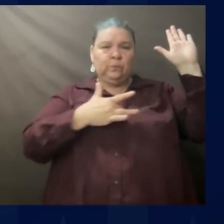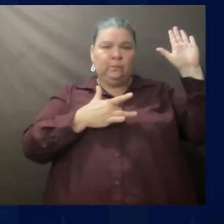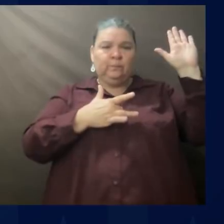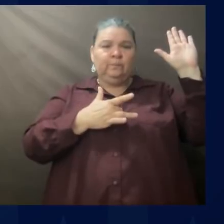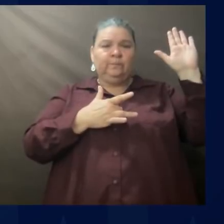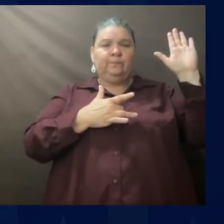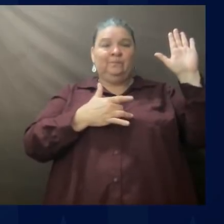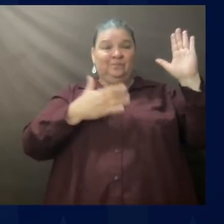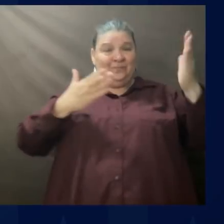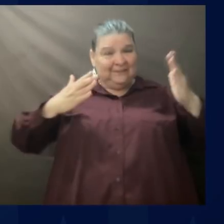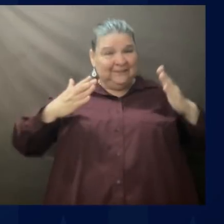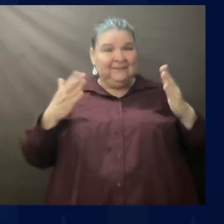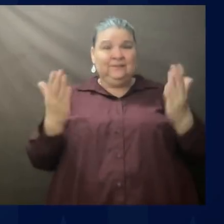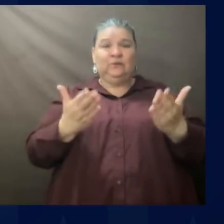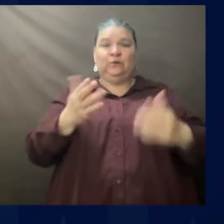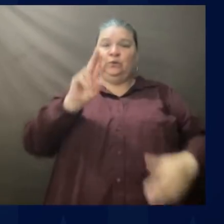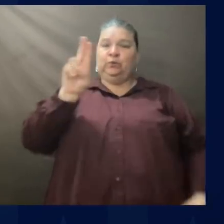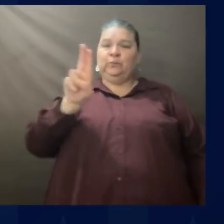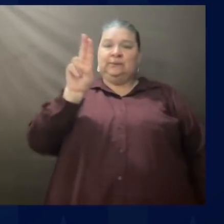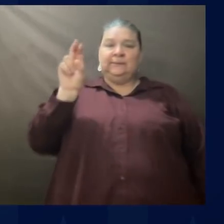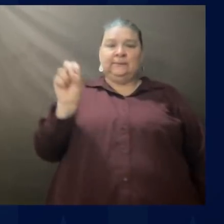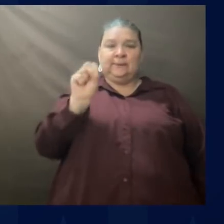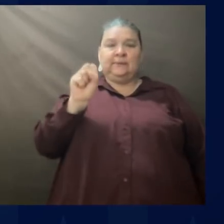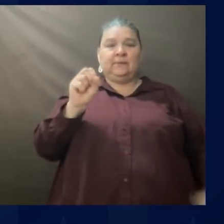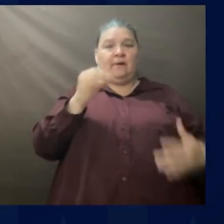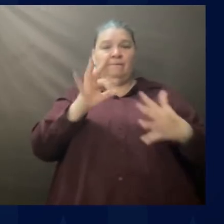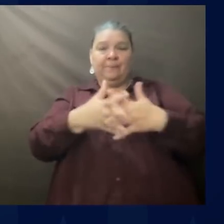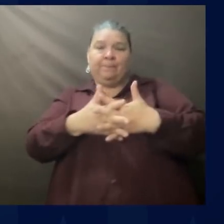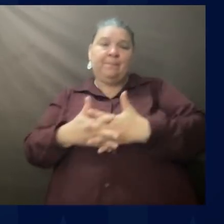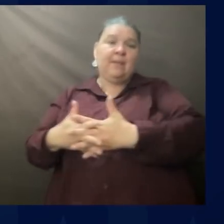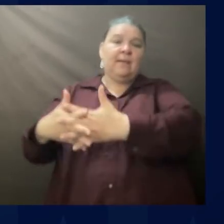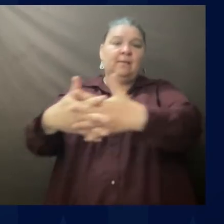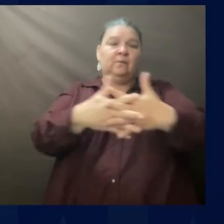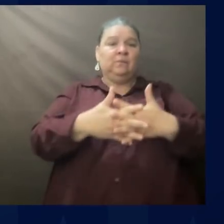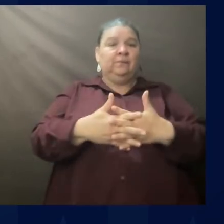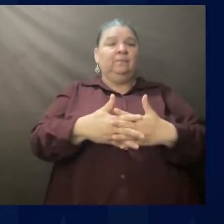every single one of us is born free and equal.